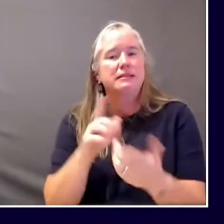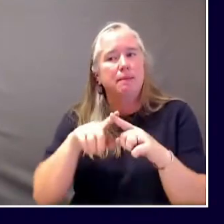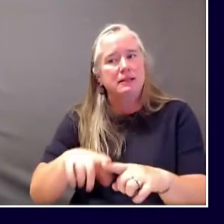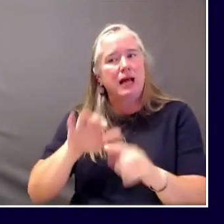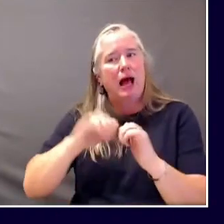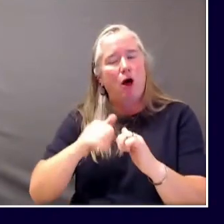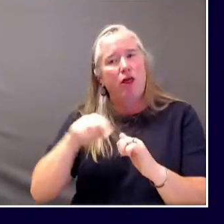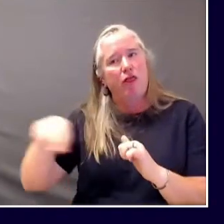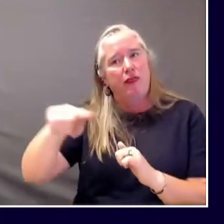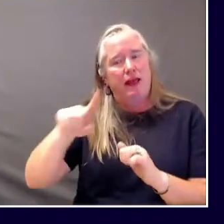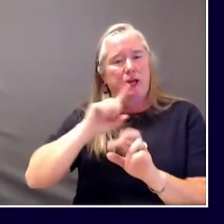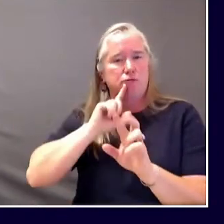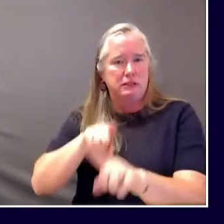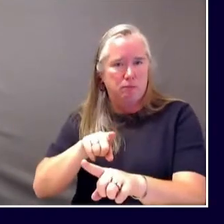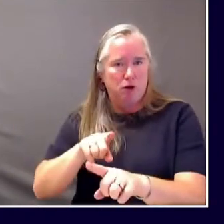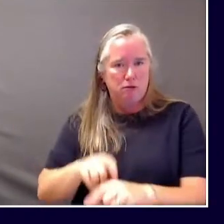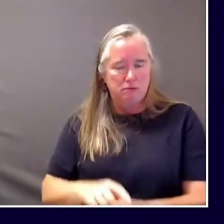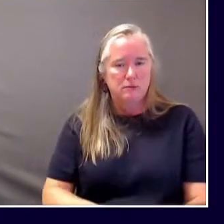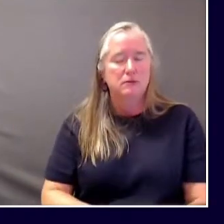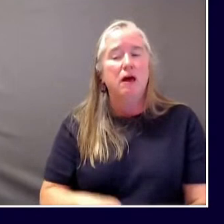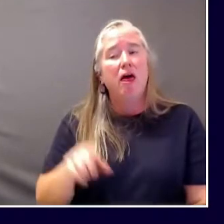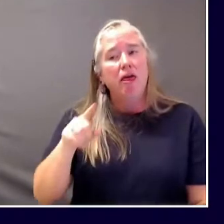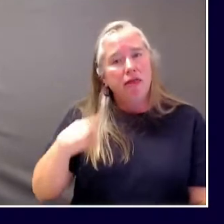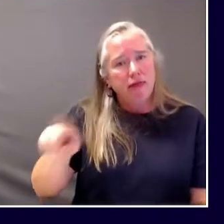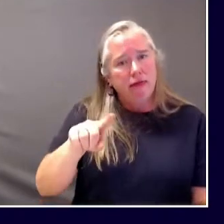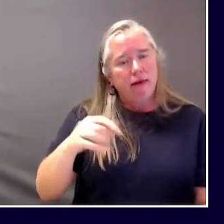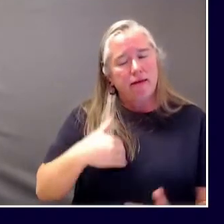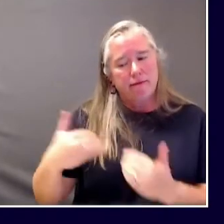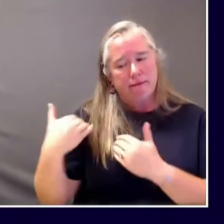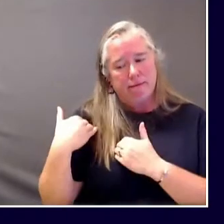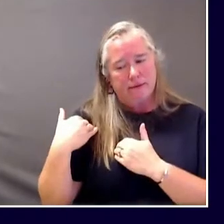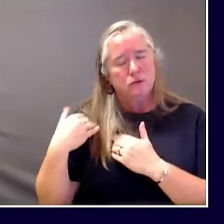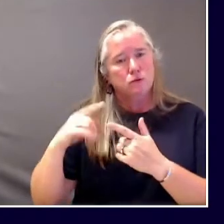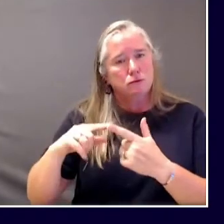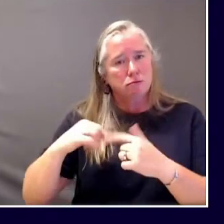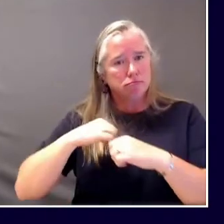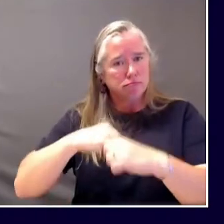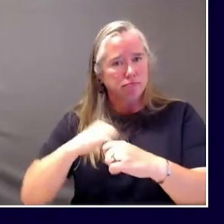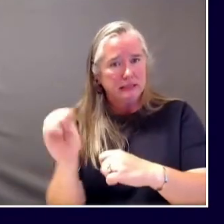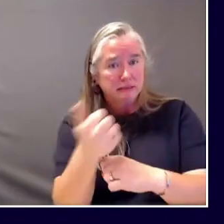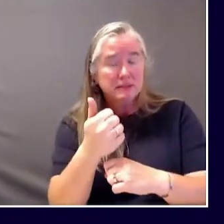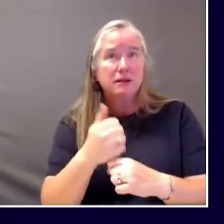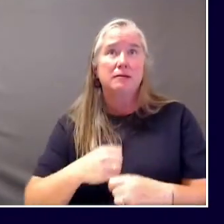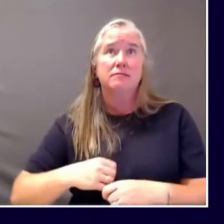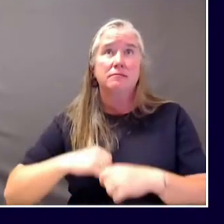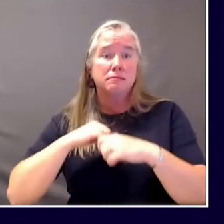responsibility on responsibility to protect themselves and